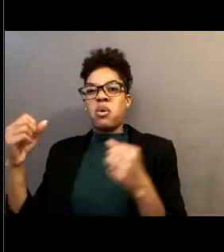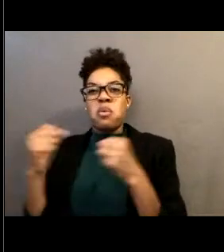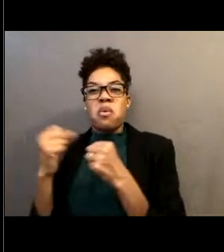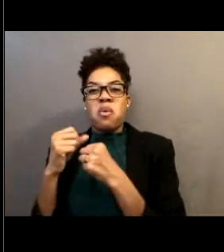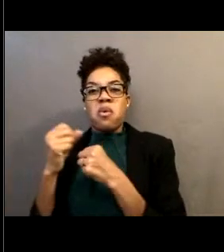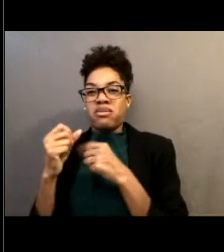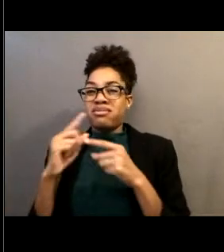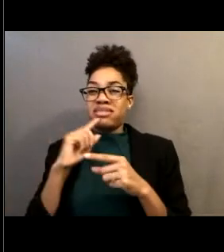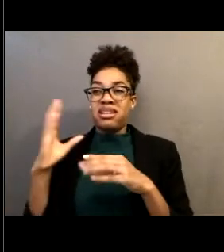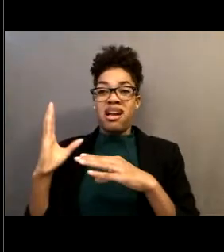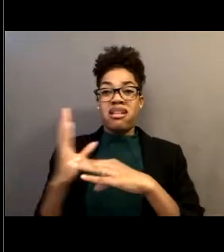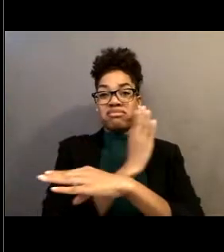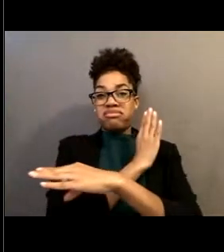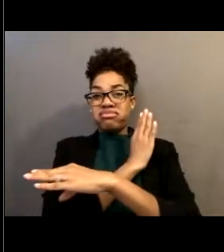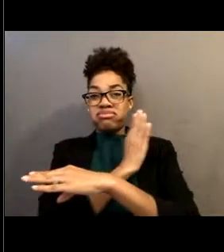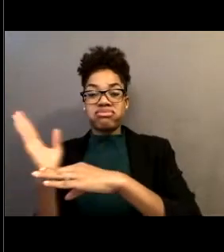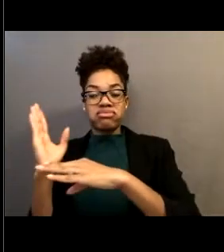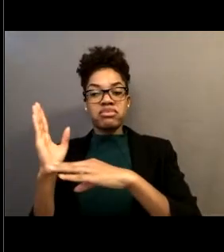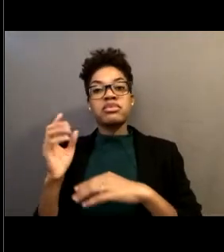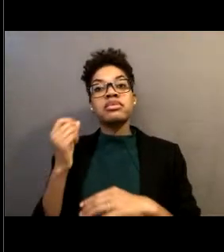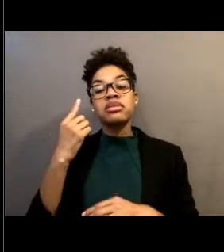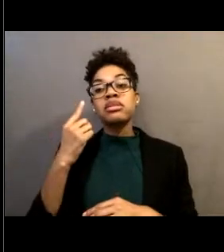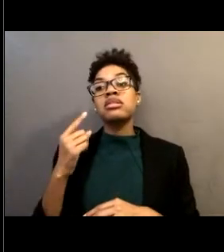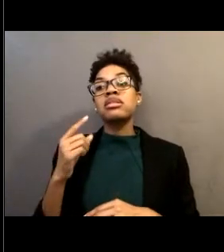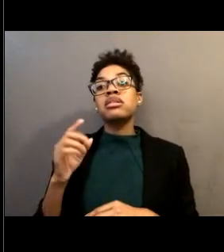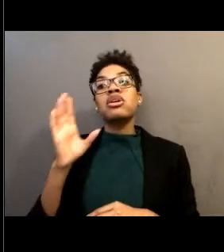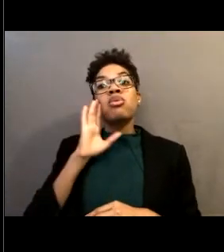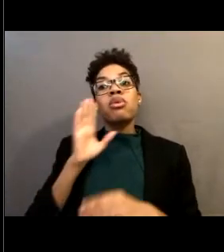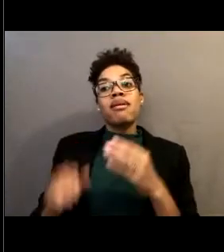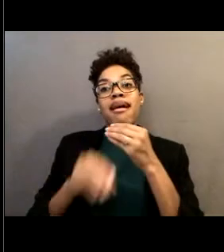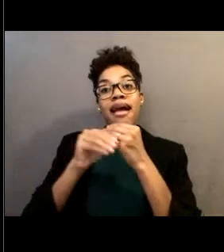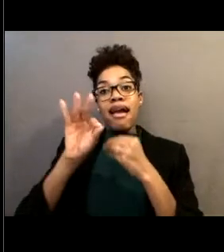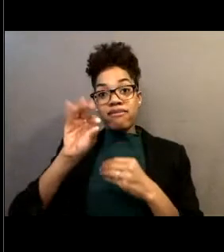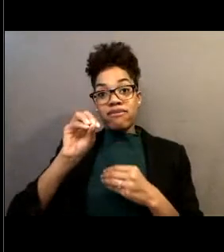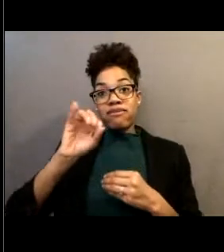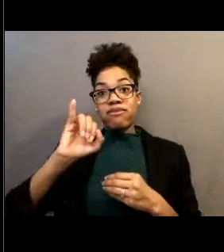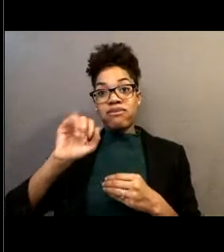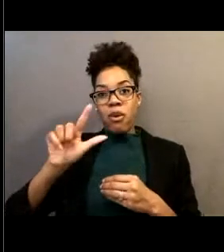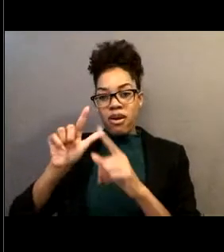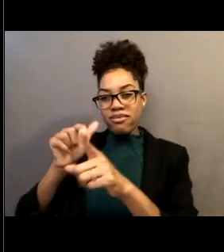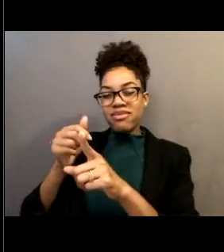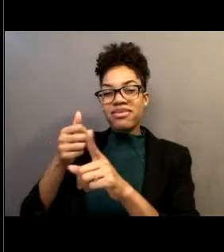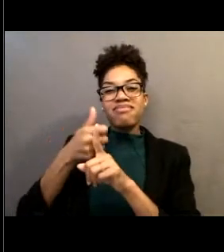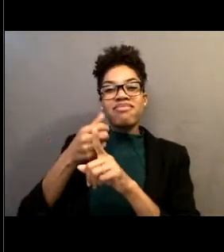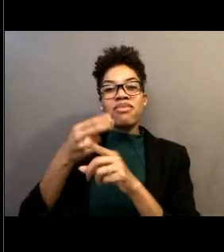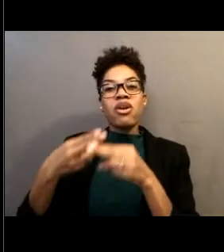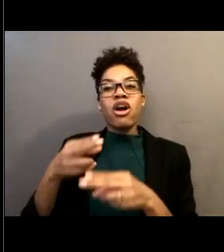that depending on the part of the satellite will either reject heat or retain heat. And try to keep the temperature of what's